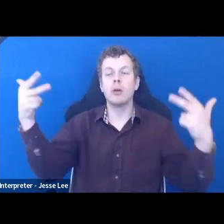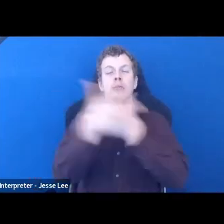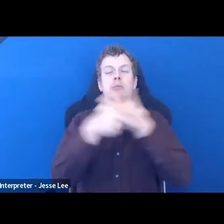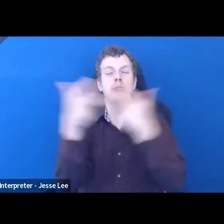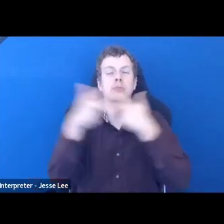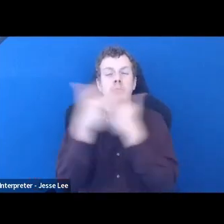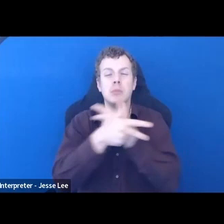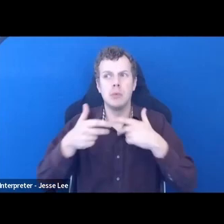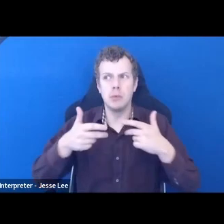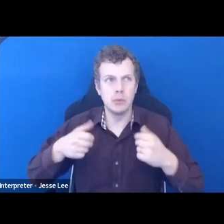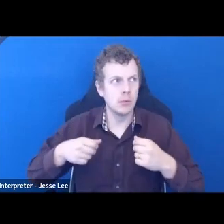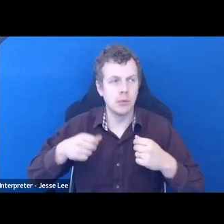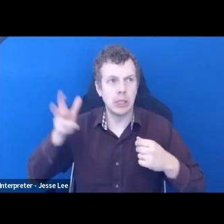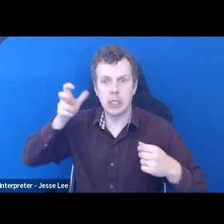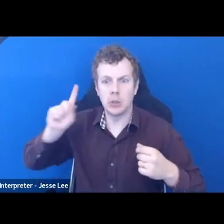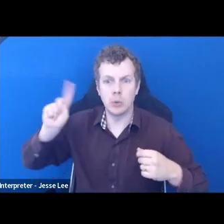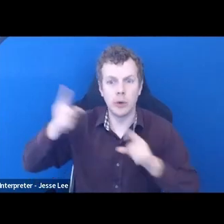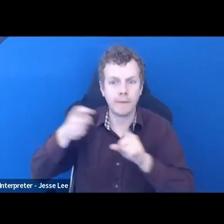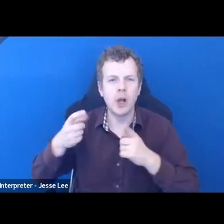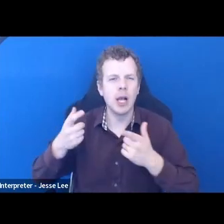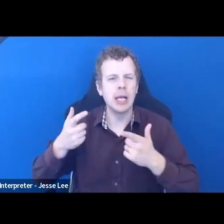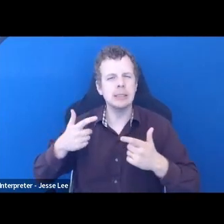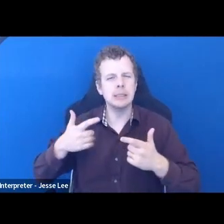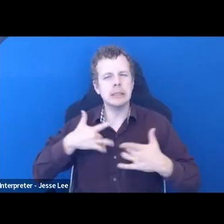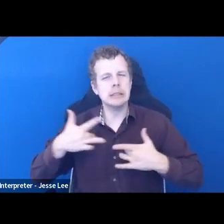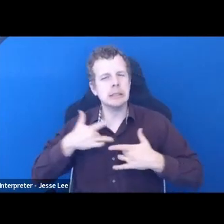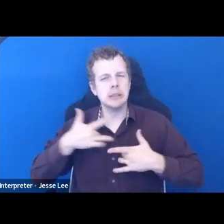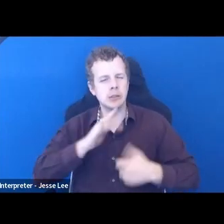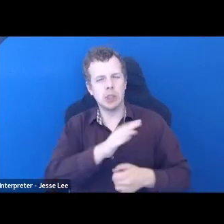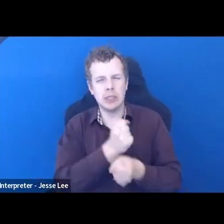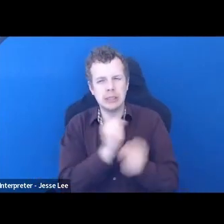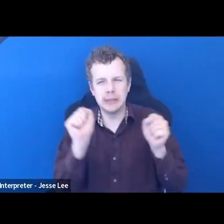Another child centered motivation was that they -